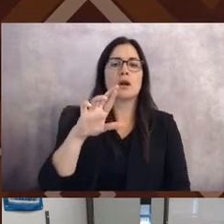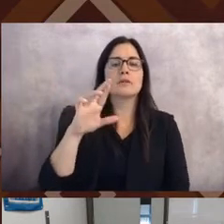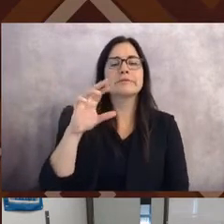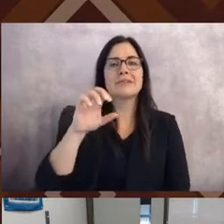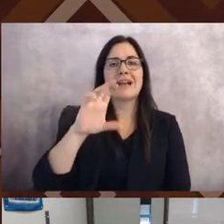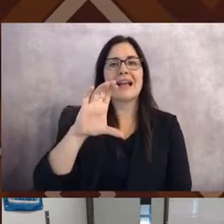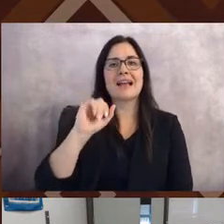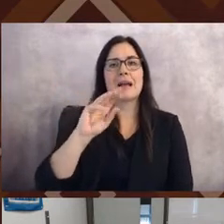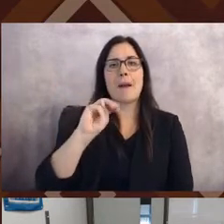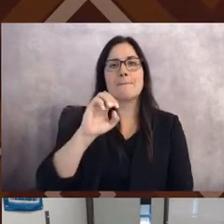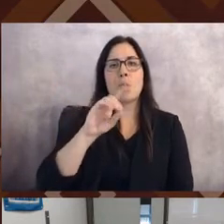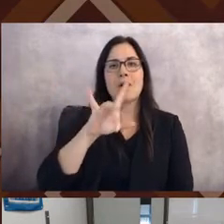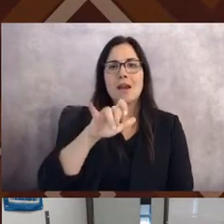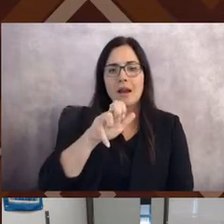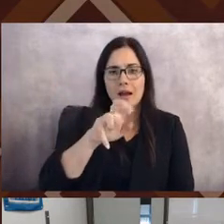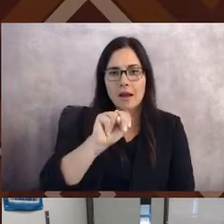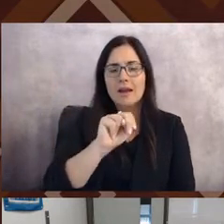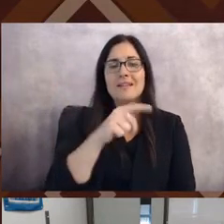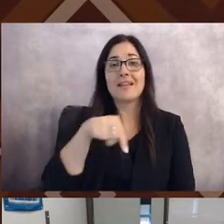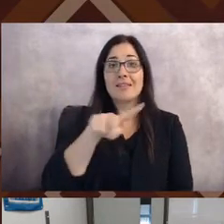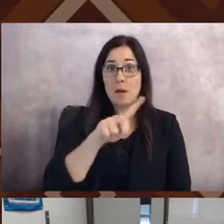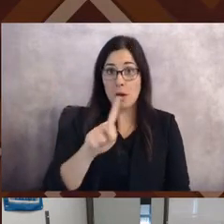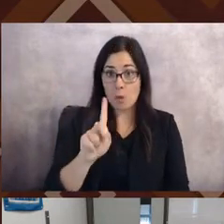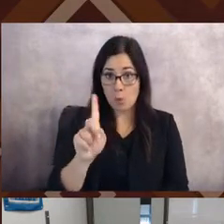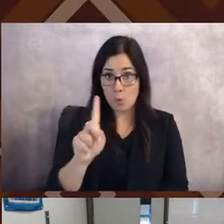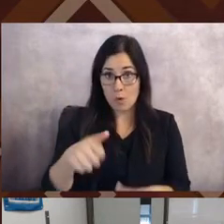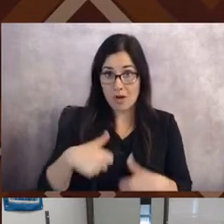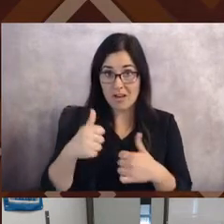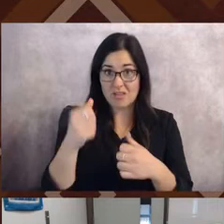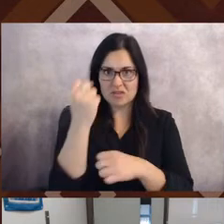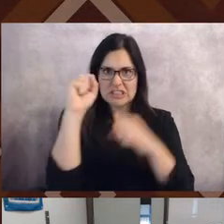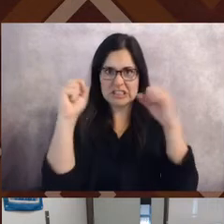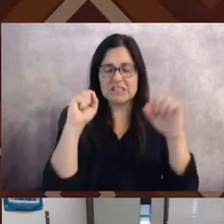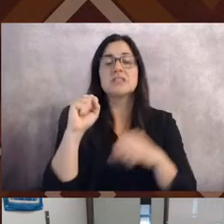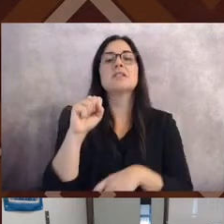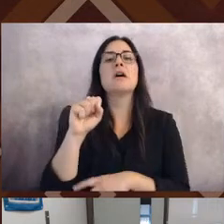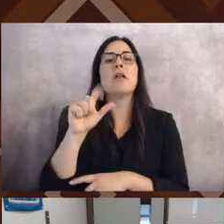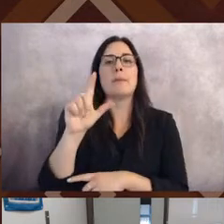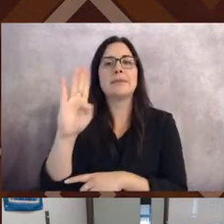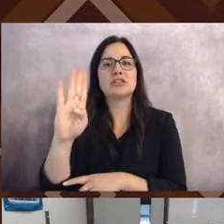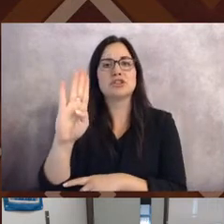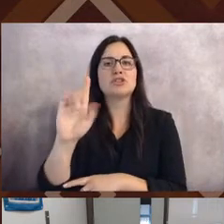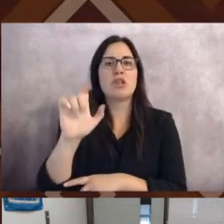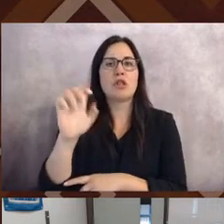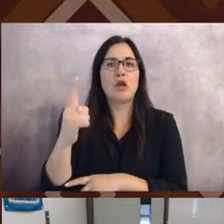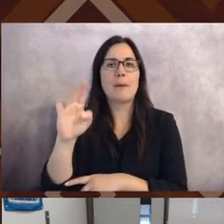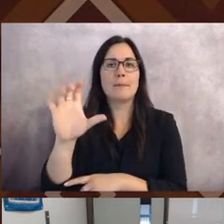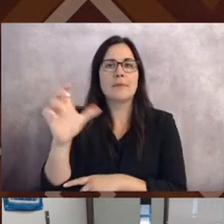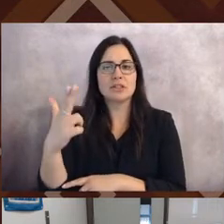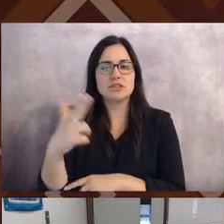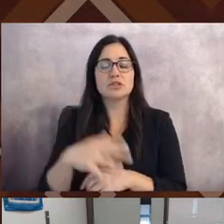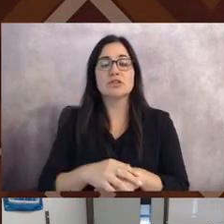Long Beach OK, one year later, one third of prisoners reopened.